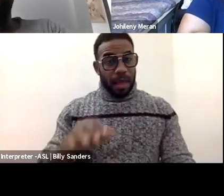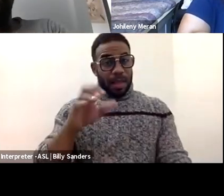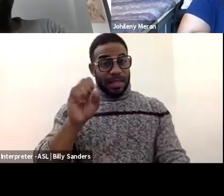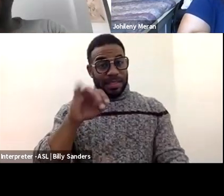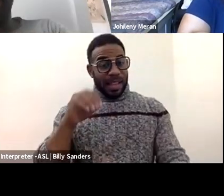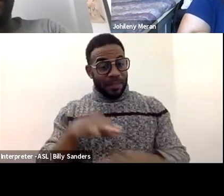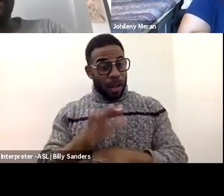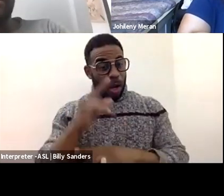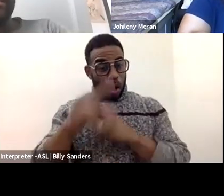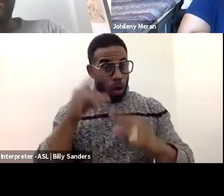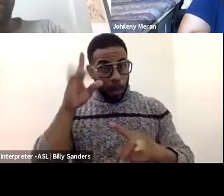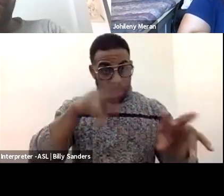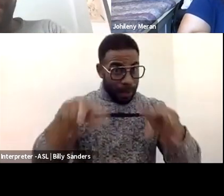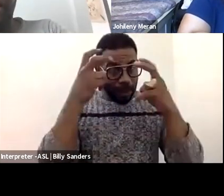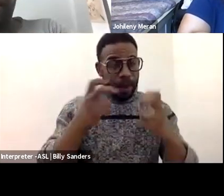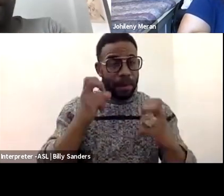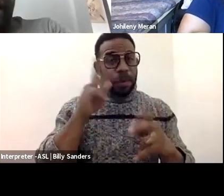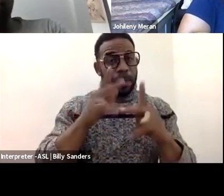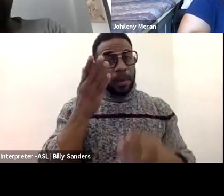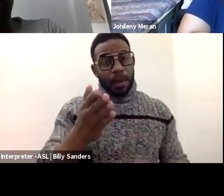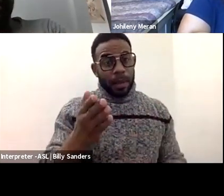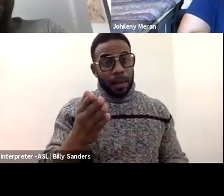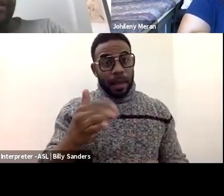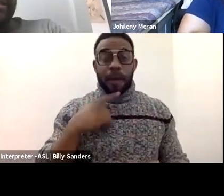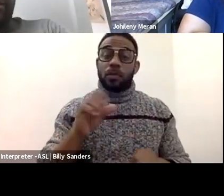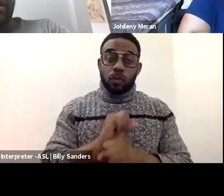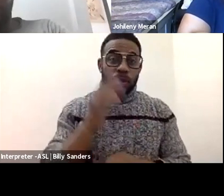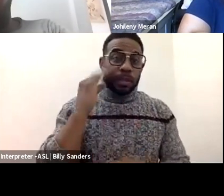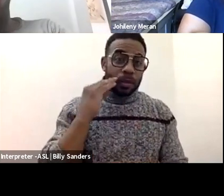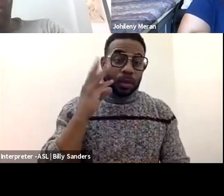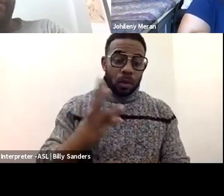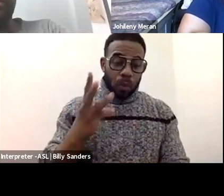of global capitalism is that the people there have truly experienced the world. Before I